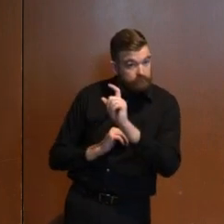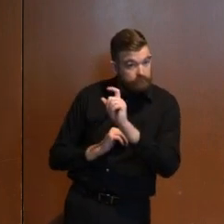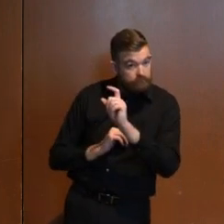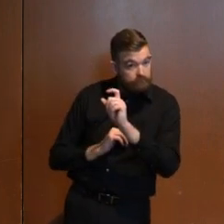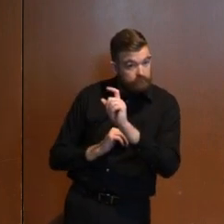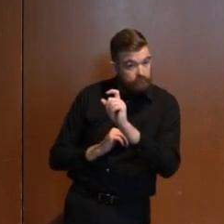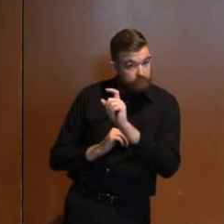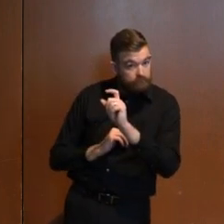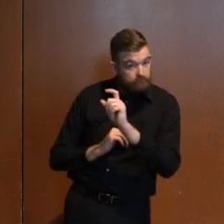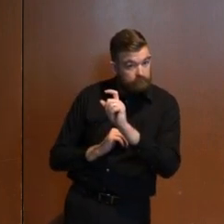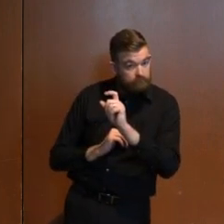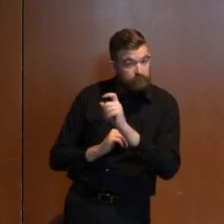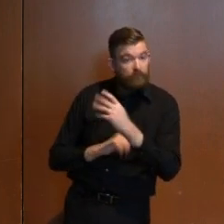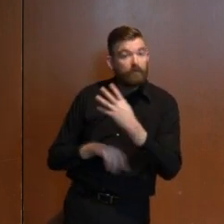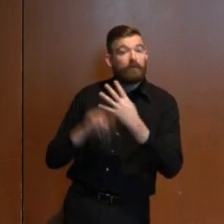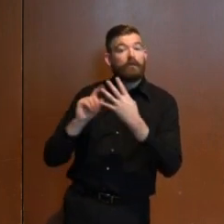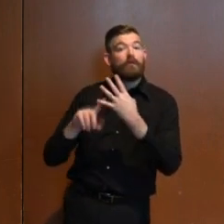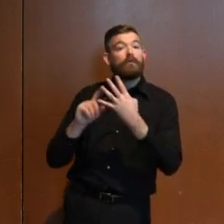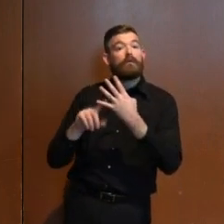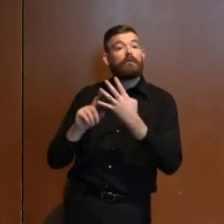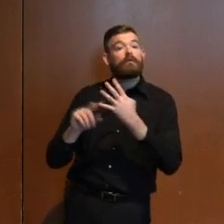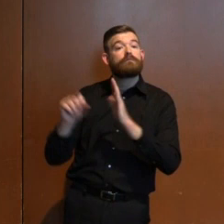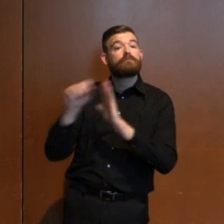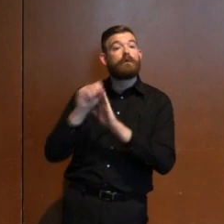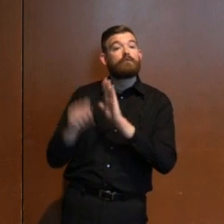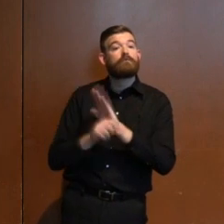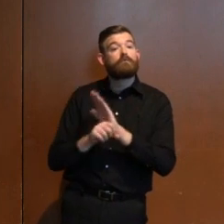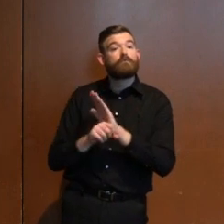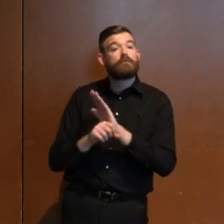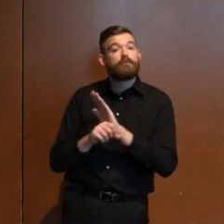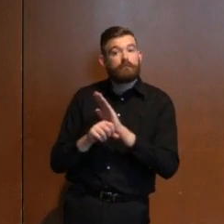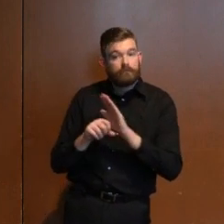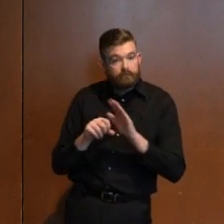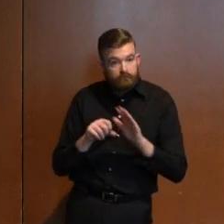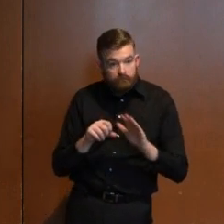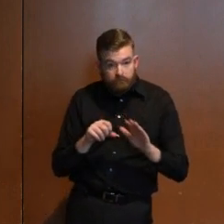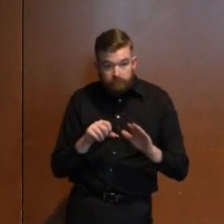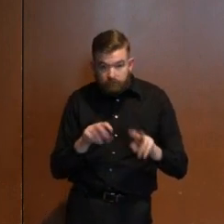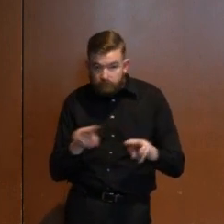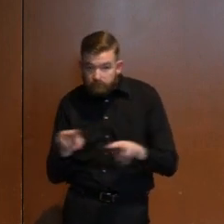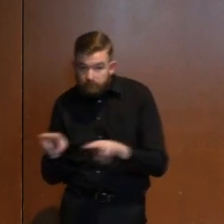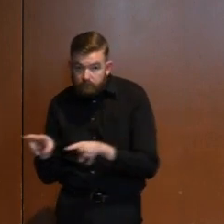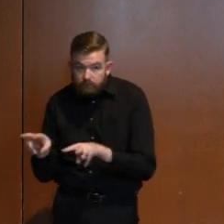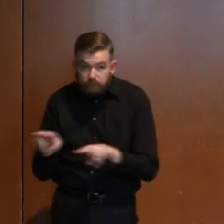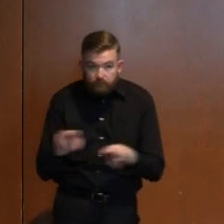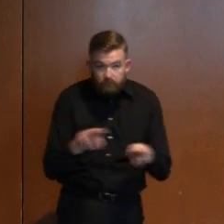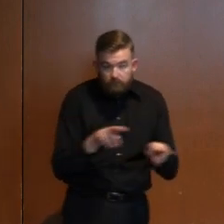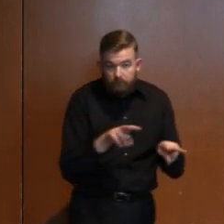AND THEN IF I COULD ASK TWO QUESTIONS FIRST, FOR A SPOTLIGHT ON FIRST RESPONDERS, IS THE STATE TRACKING